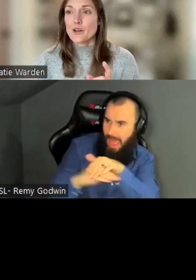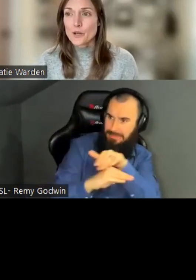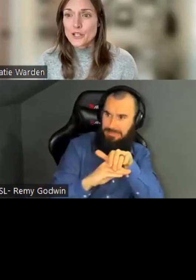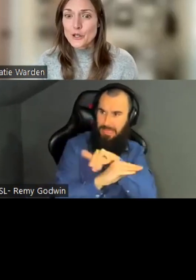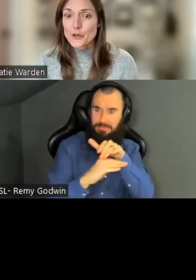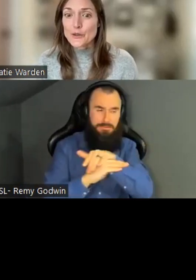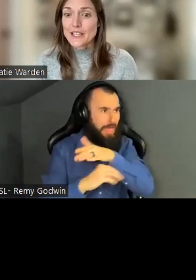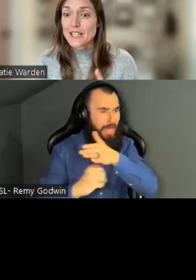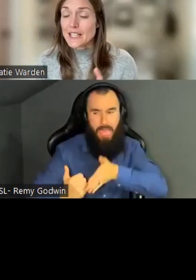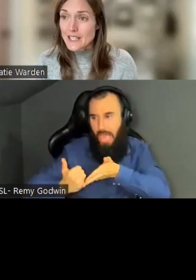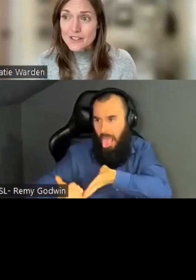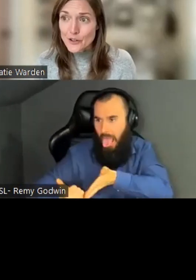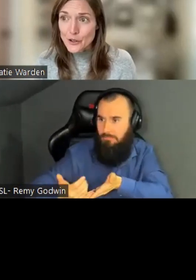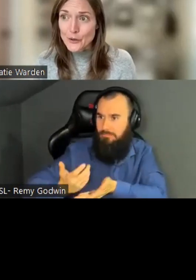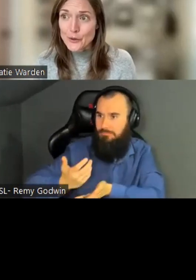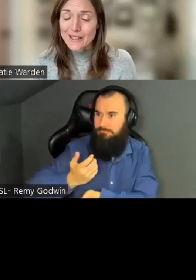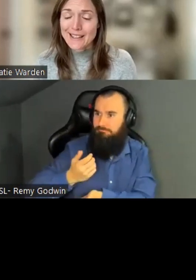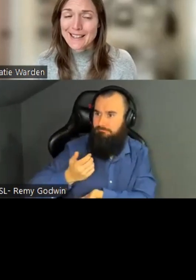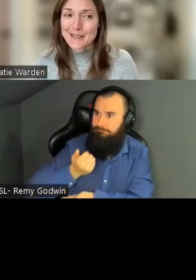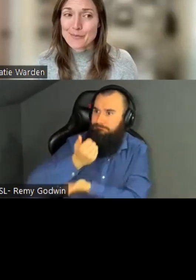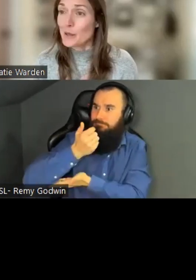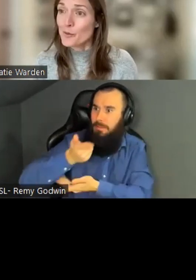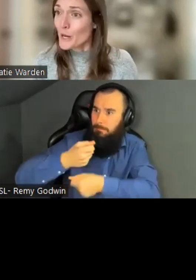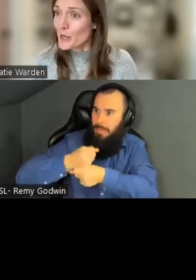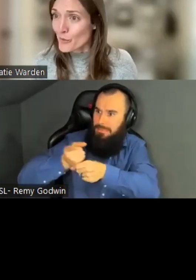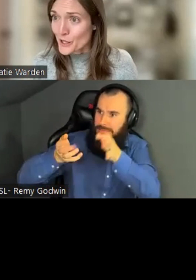And I wanna note that even though people might bring